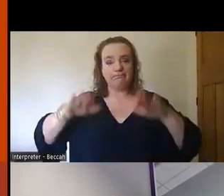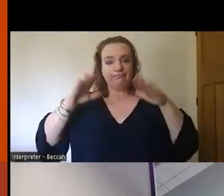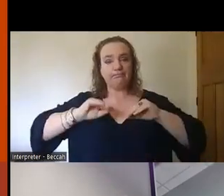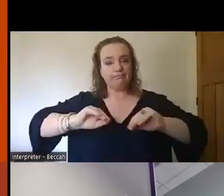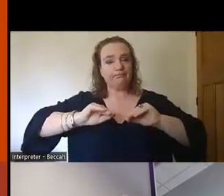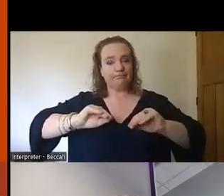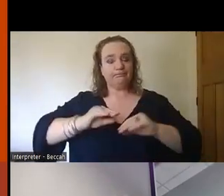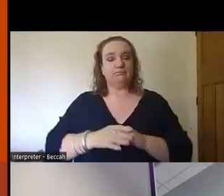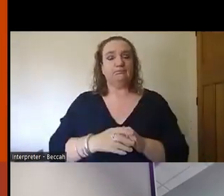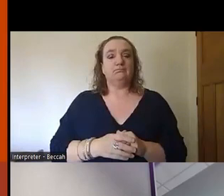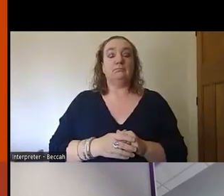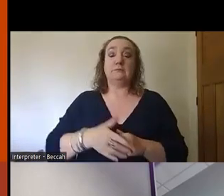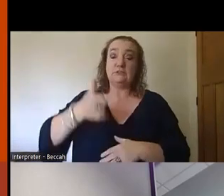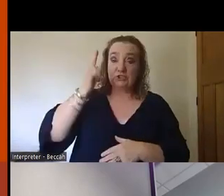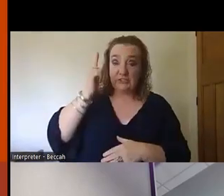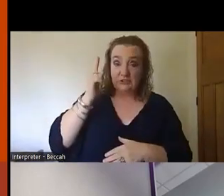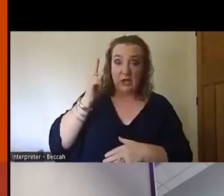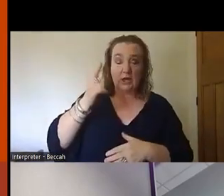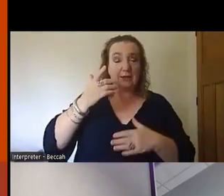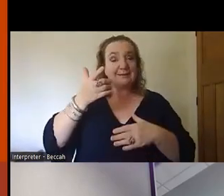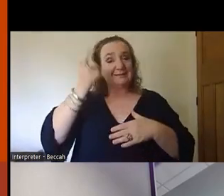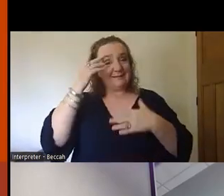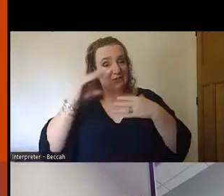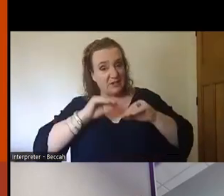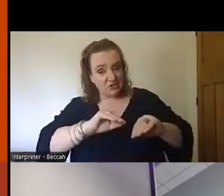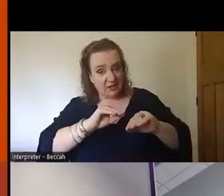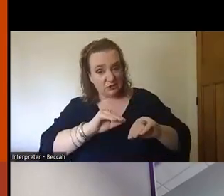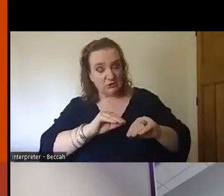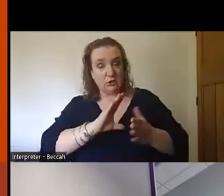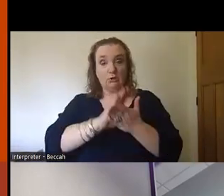in teaching, teacher education, curriculum and so forth.